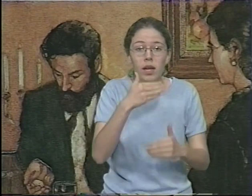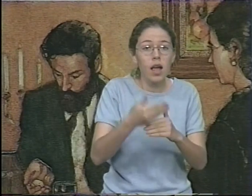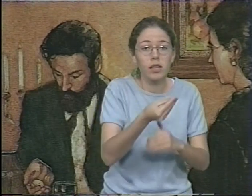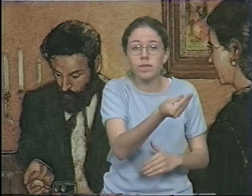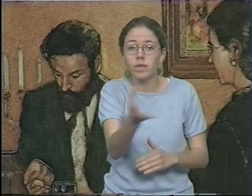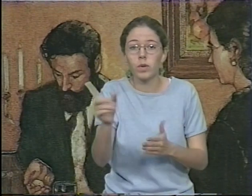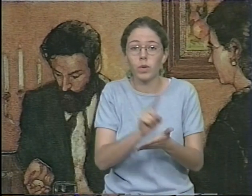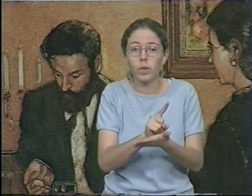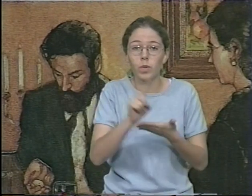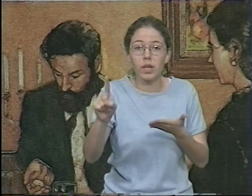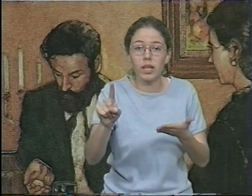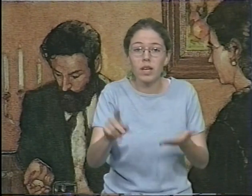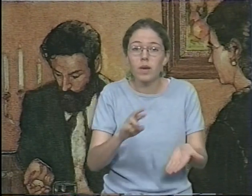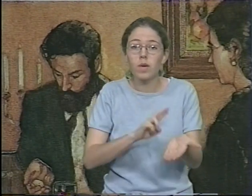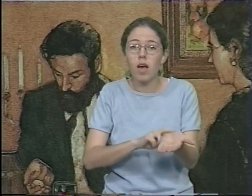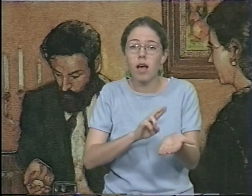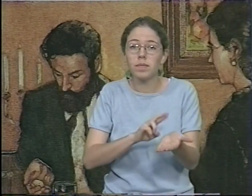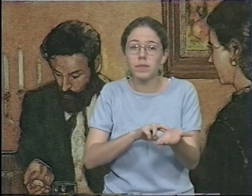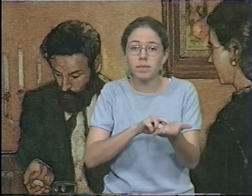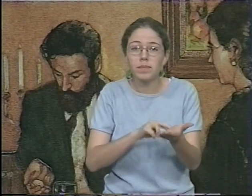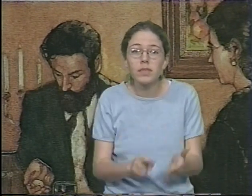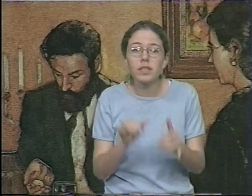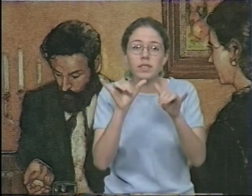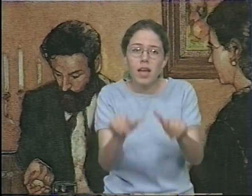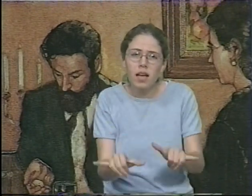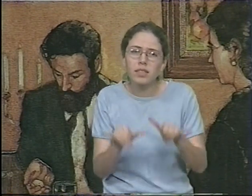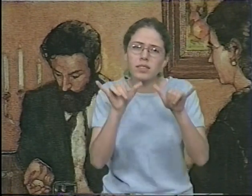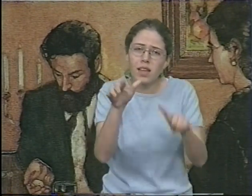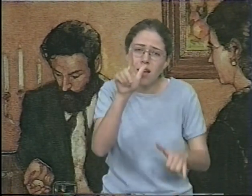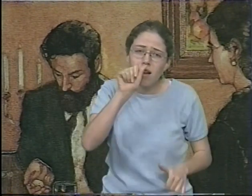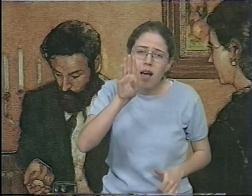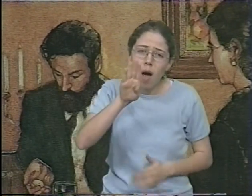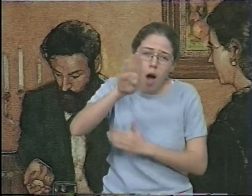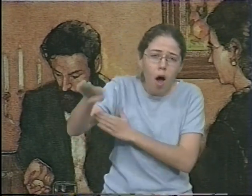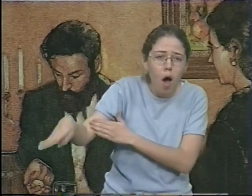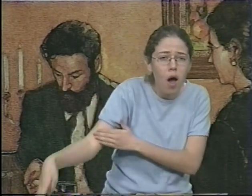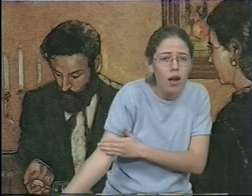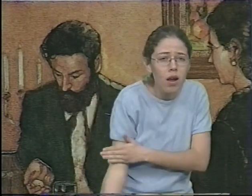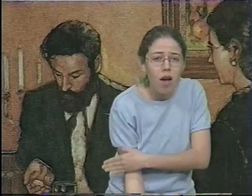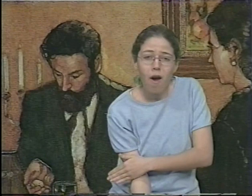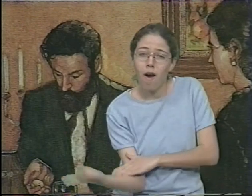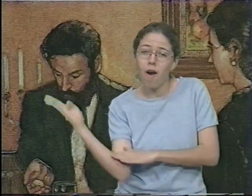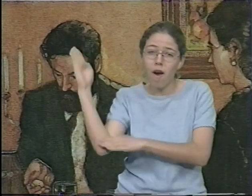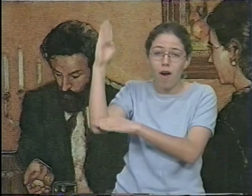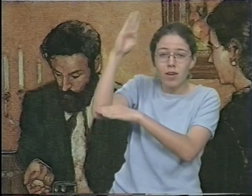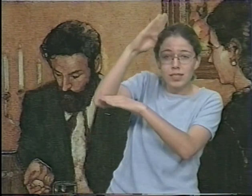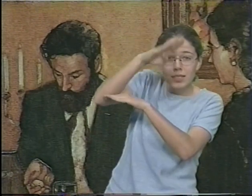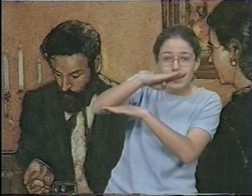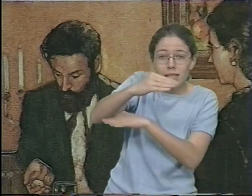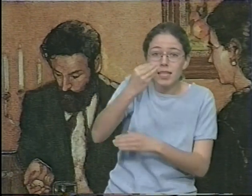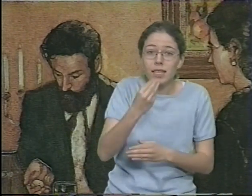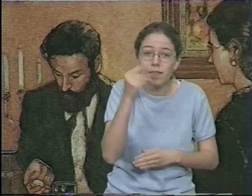the laboratory. For the next few weeks Wilhelm stayed in his laboratory night and day.